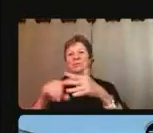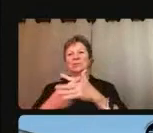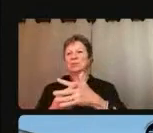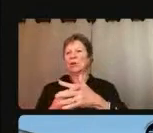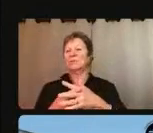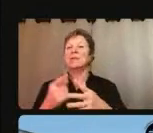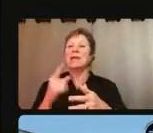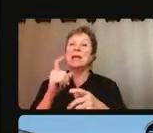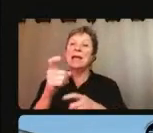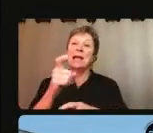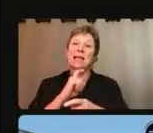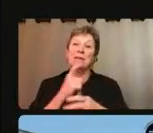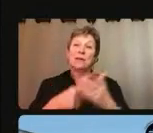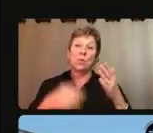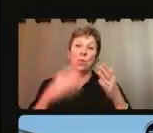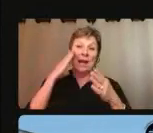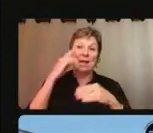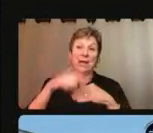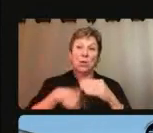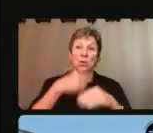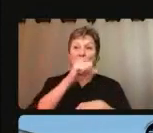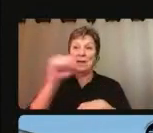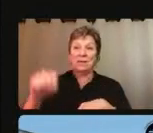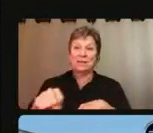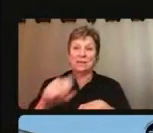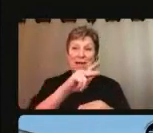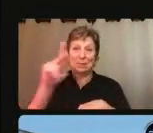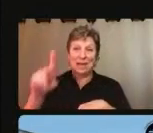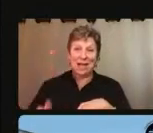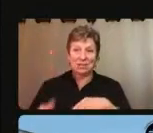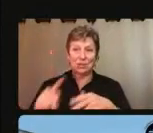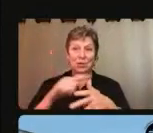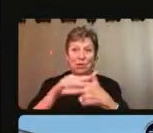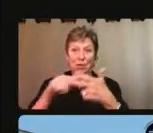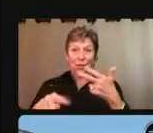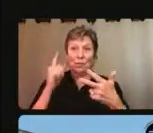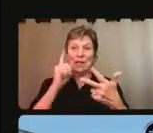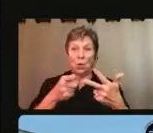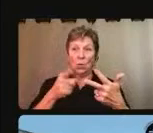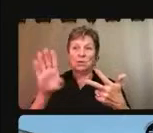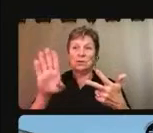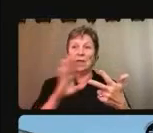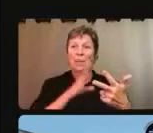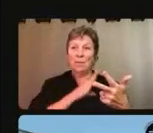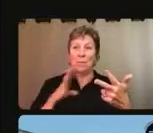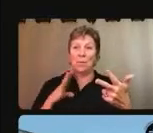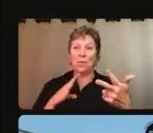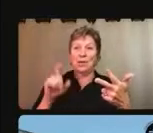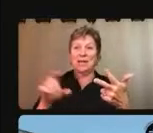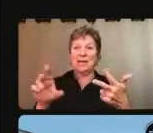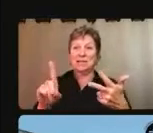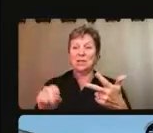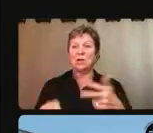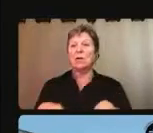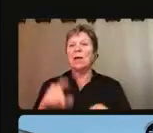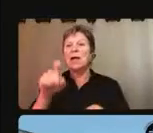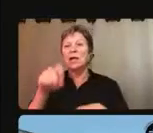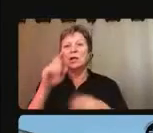DIRECTOR POSITION. SO LET'S GET RIGHT TO IT. GIVEN WHAT I KNOW ABOUT